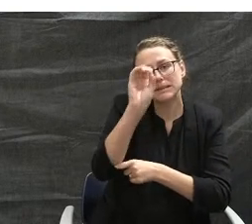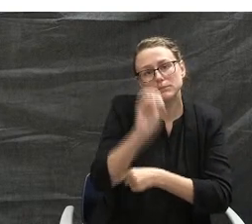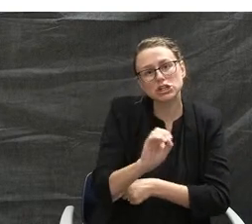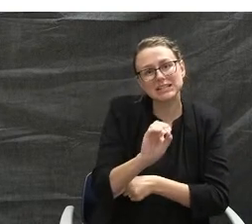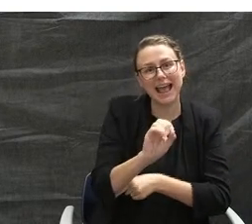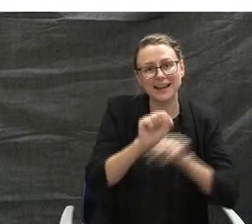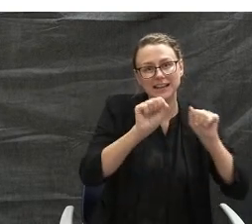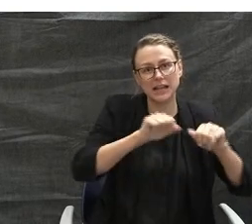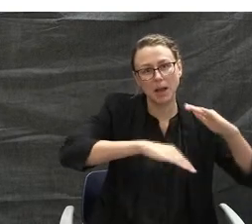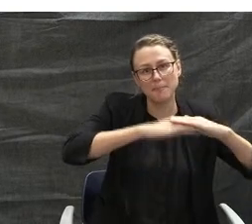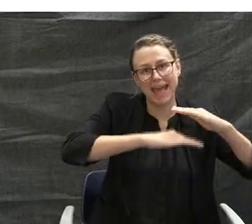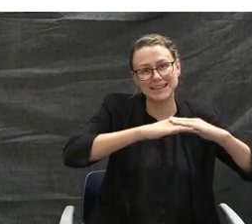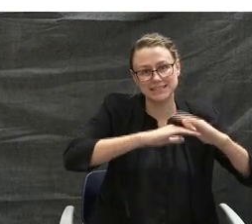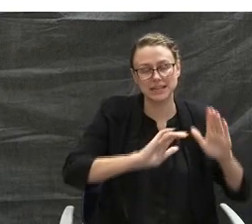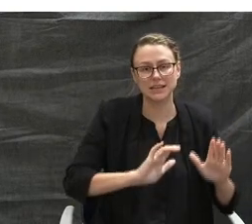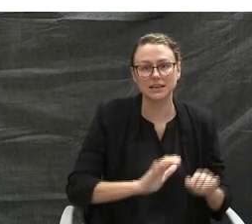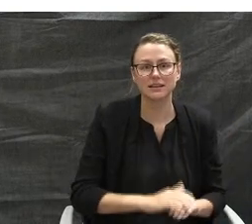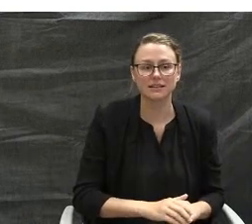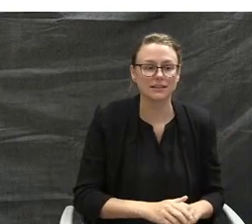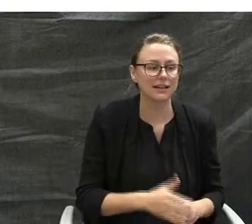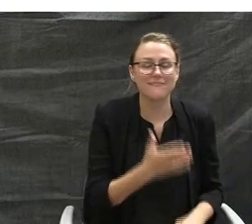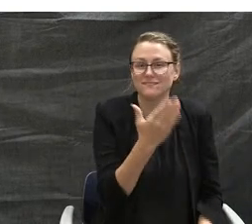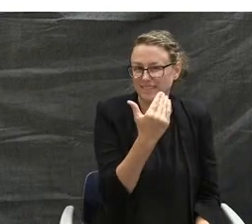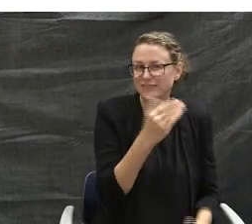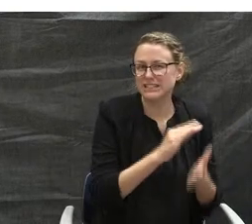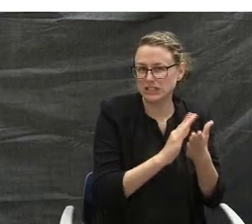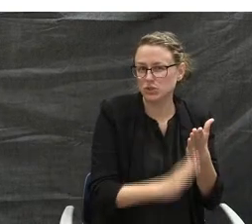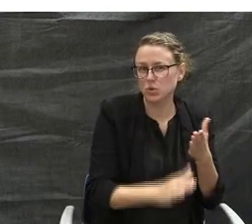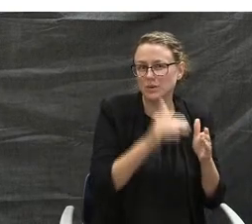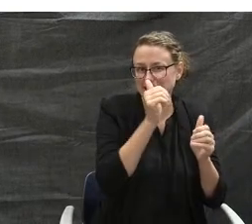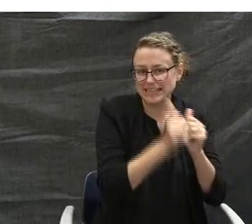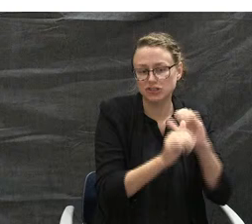per class. Although some of our rooms are going to be rated